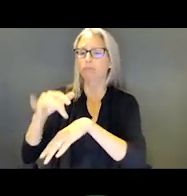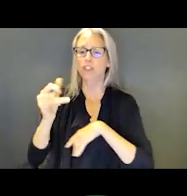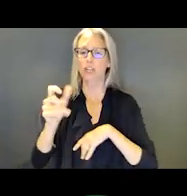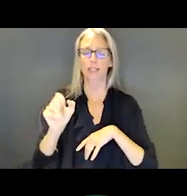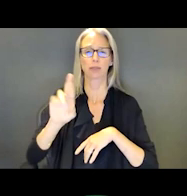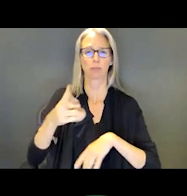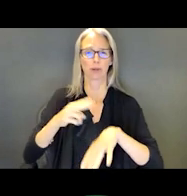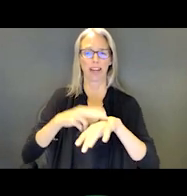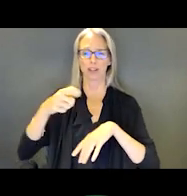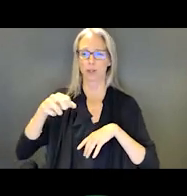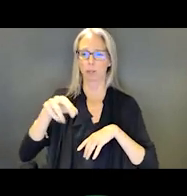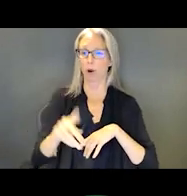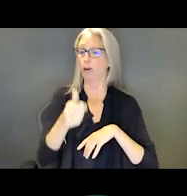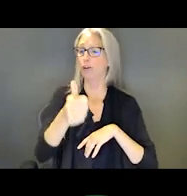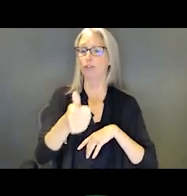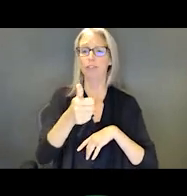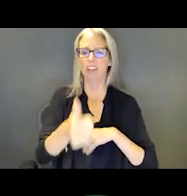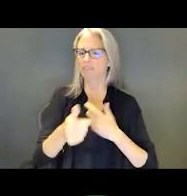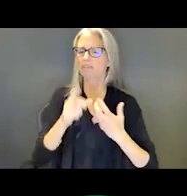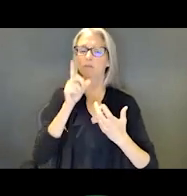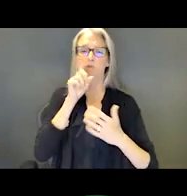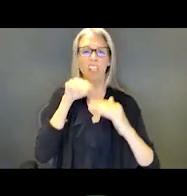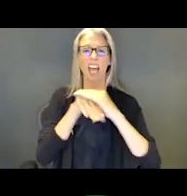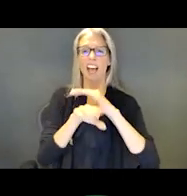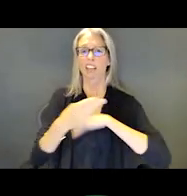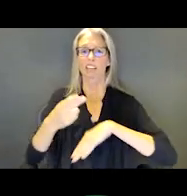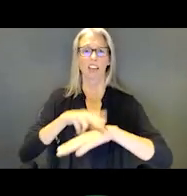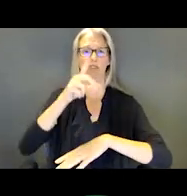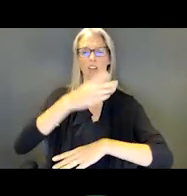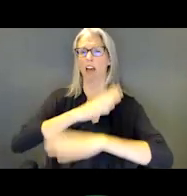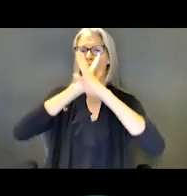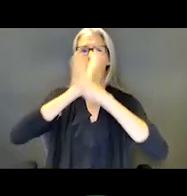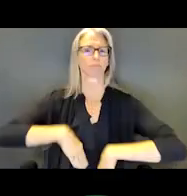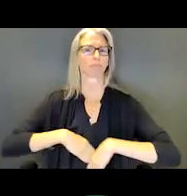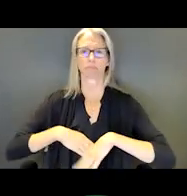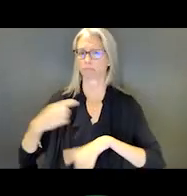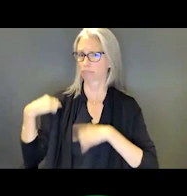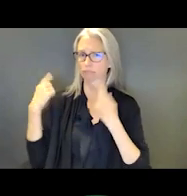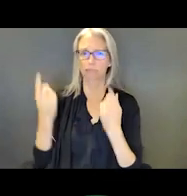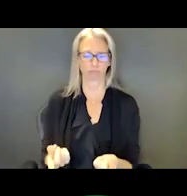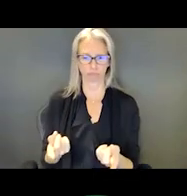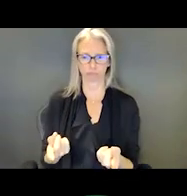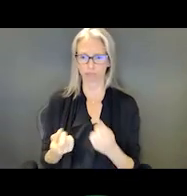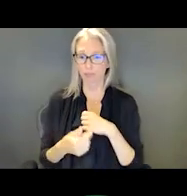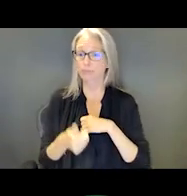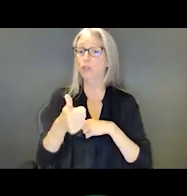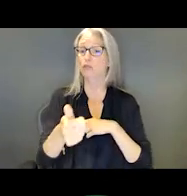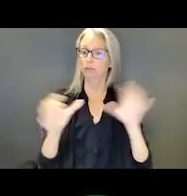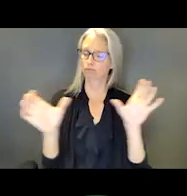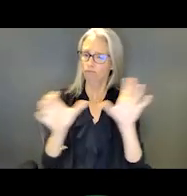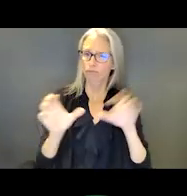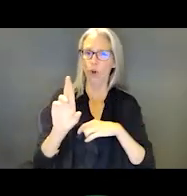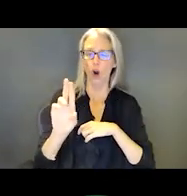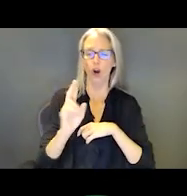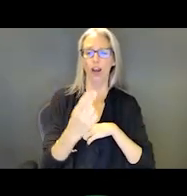She has a R HF A/C Certification. And over 40 years experience working in the field of